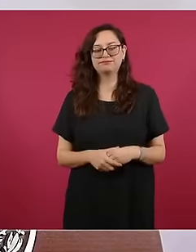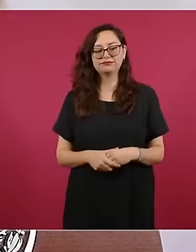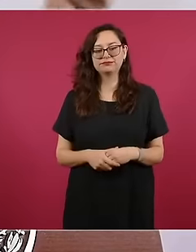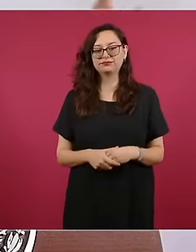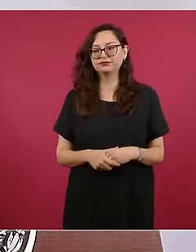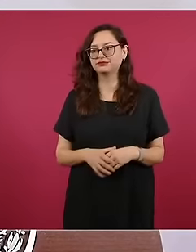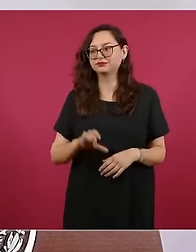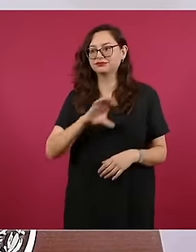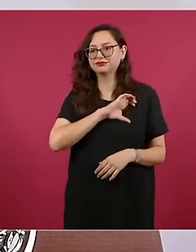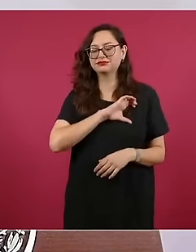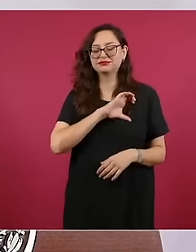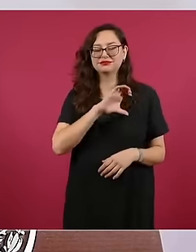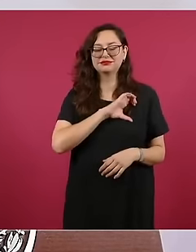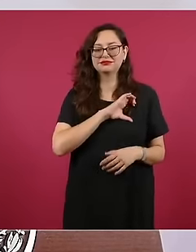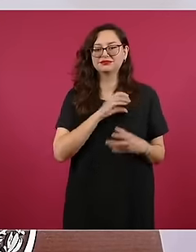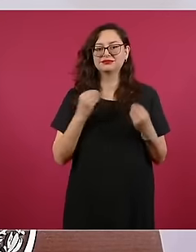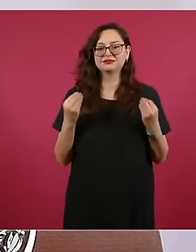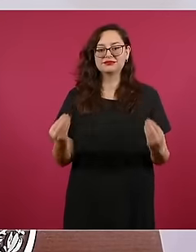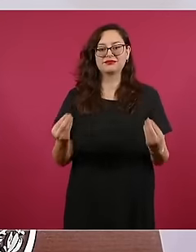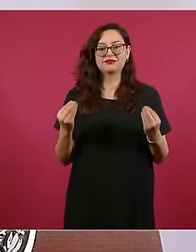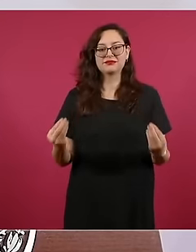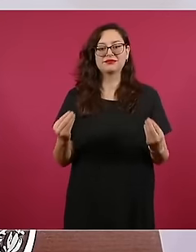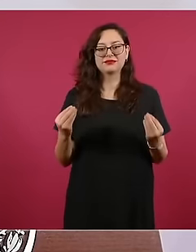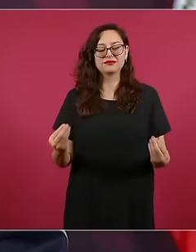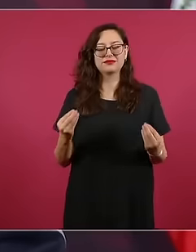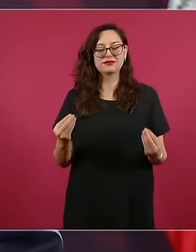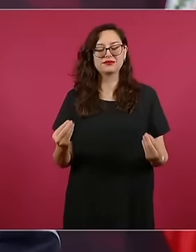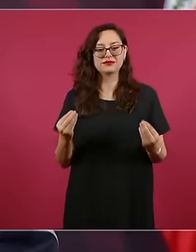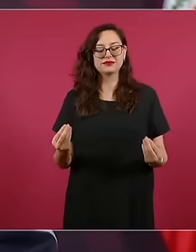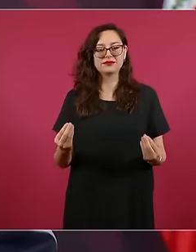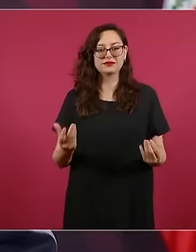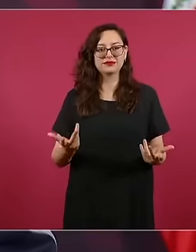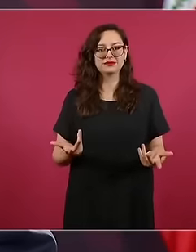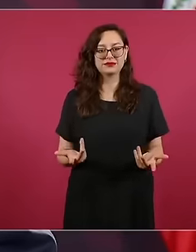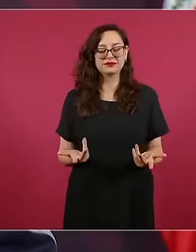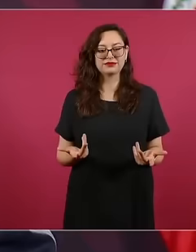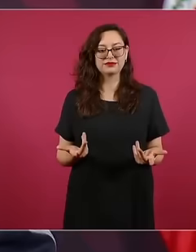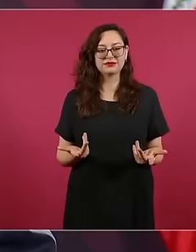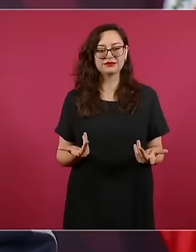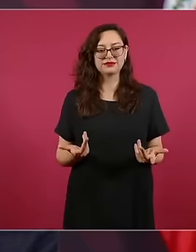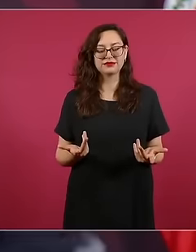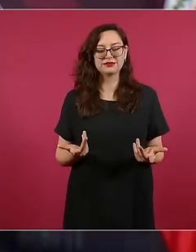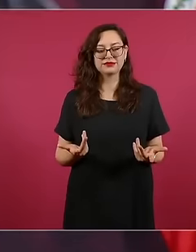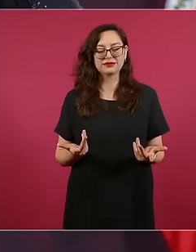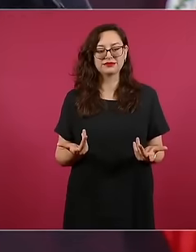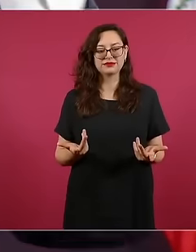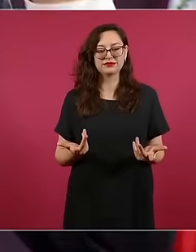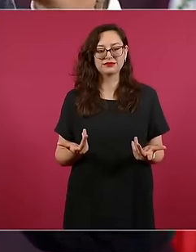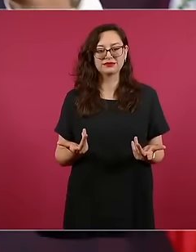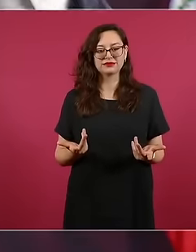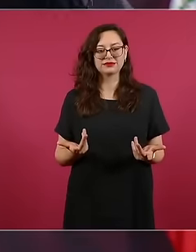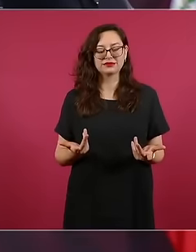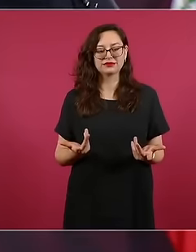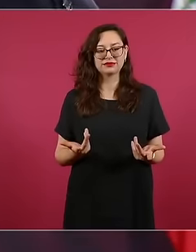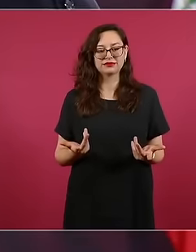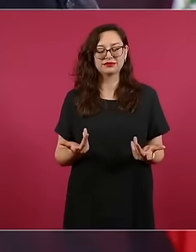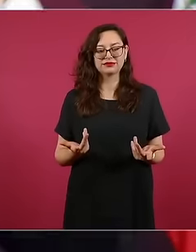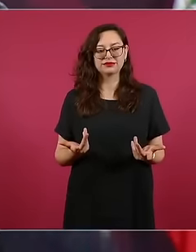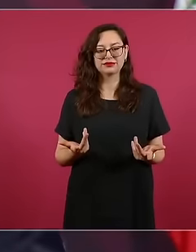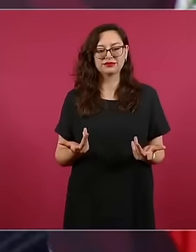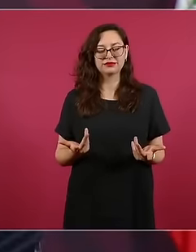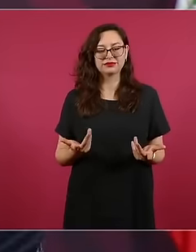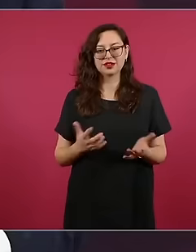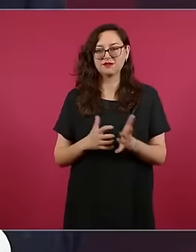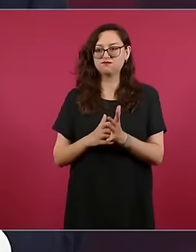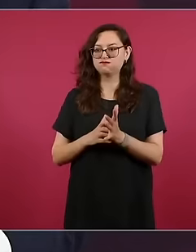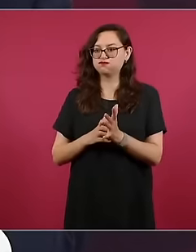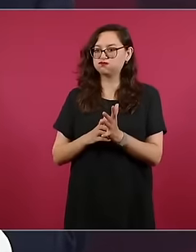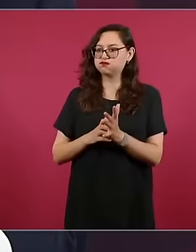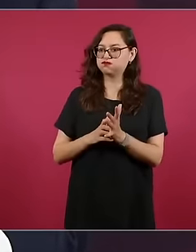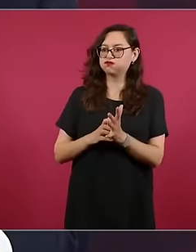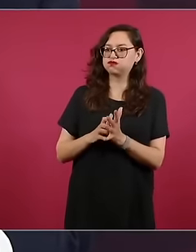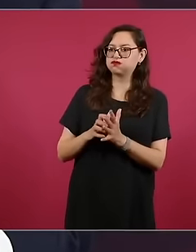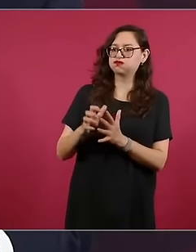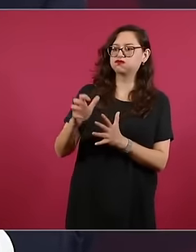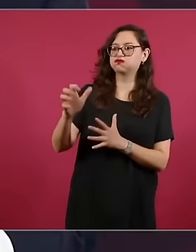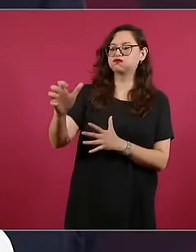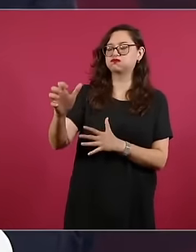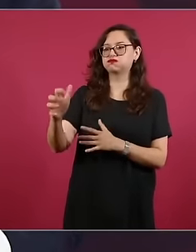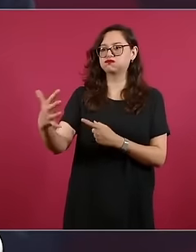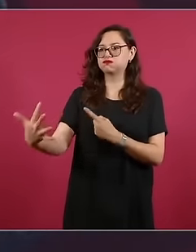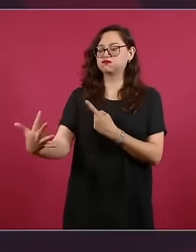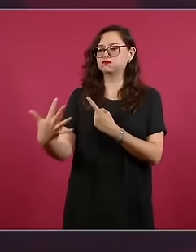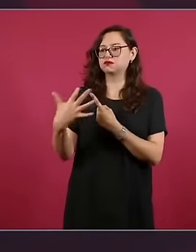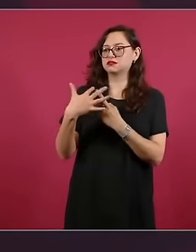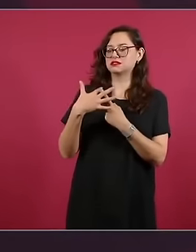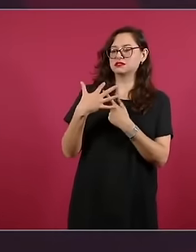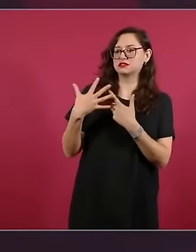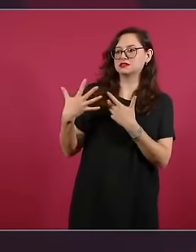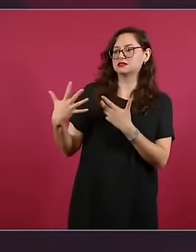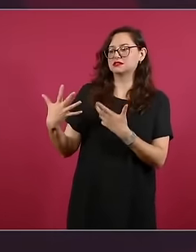love each other With many with millions complete families